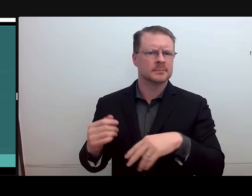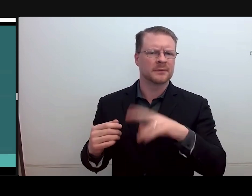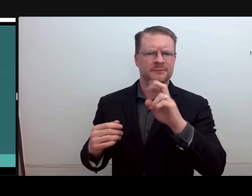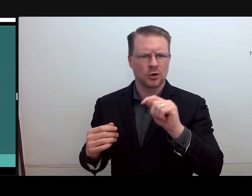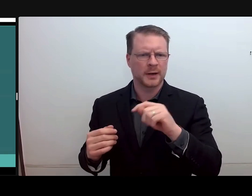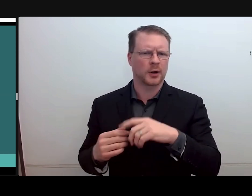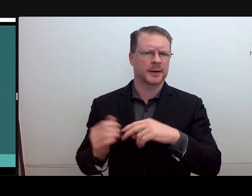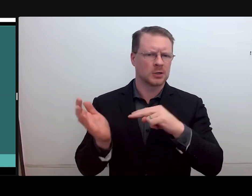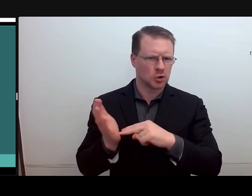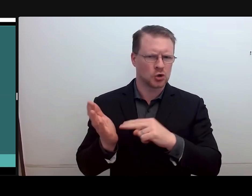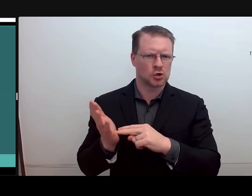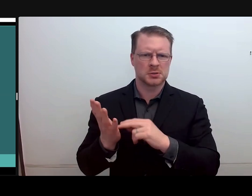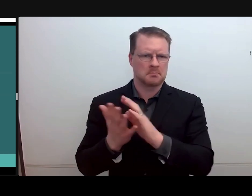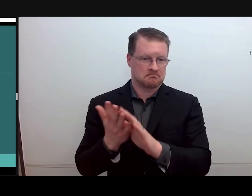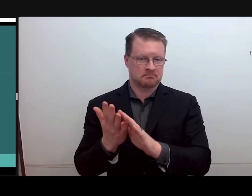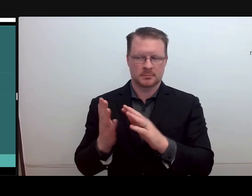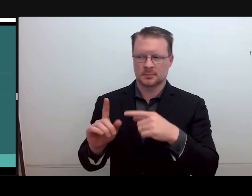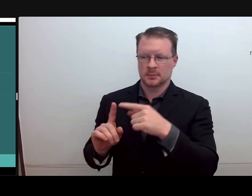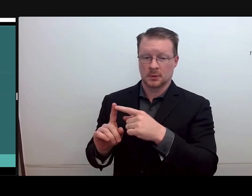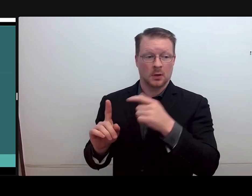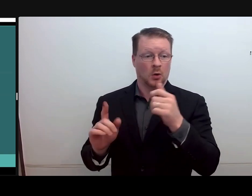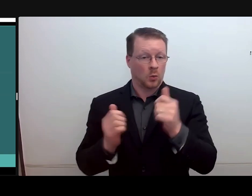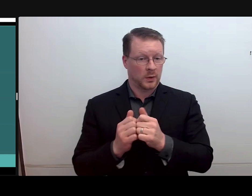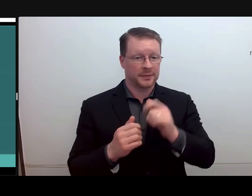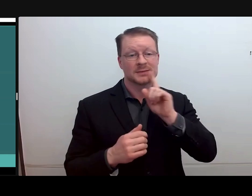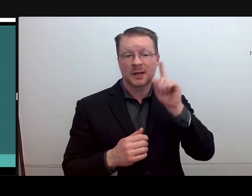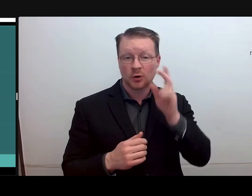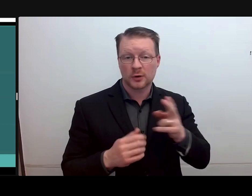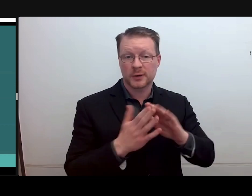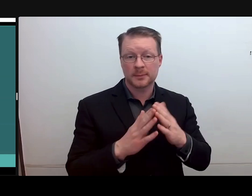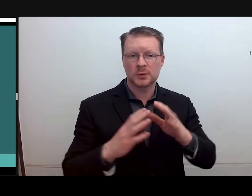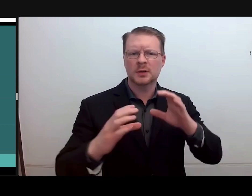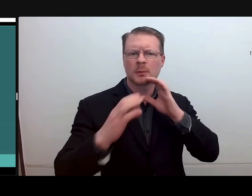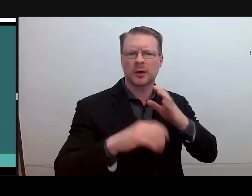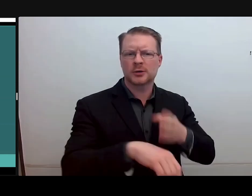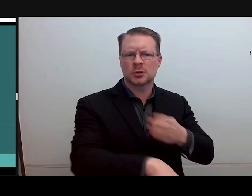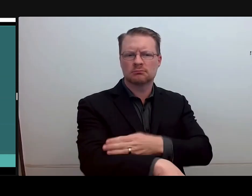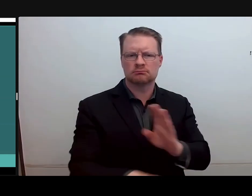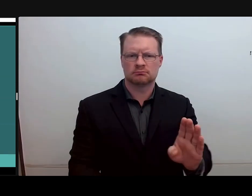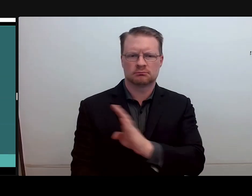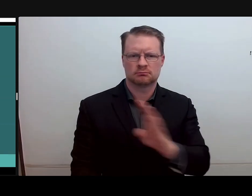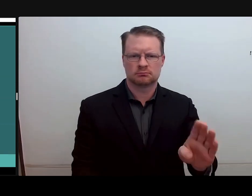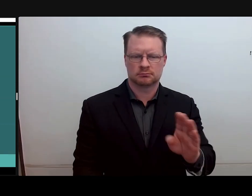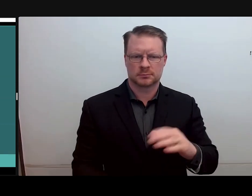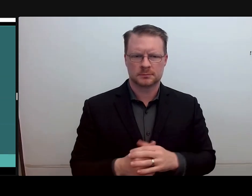doctors, veterinarians, nurses, and so forth-- with the deaf and hard-of-hearing community.